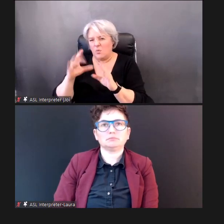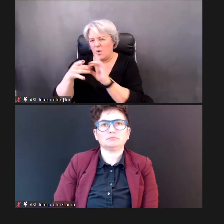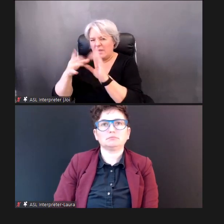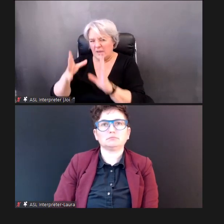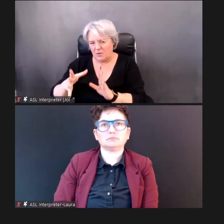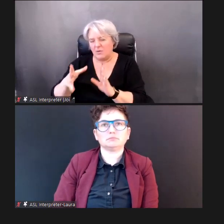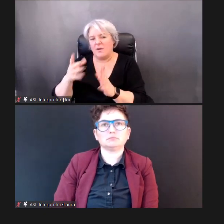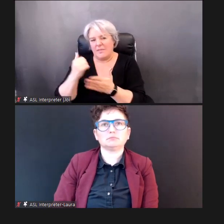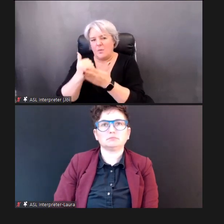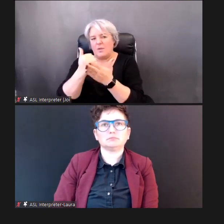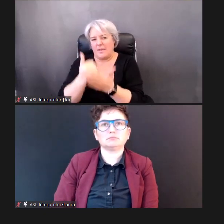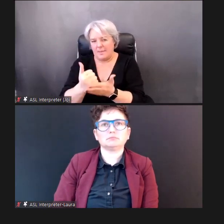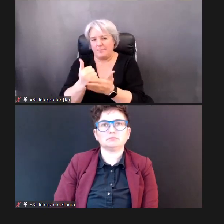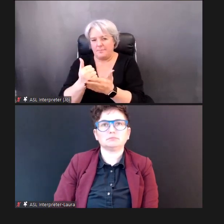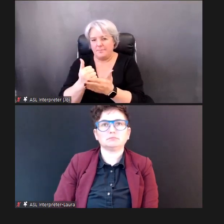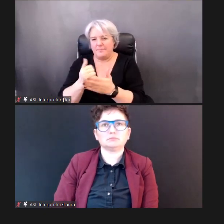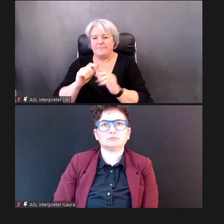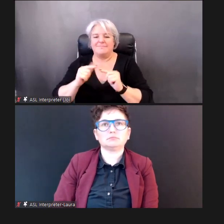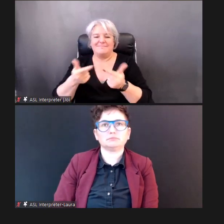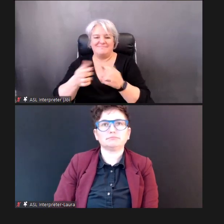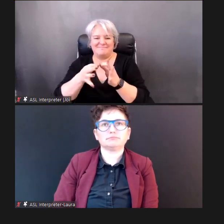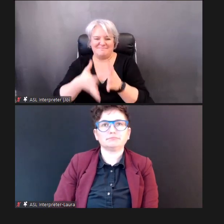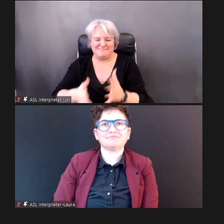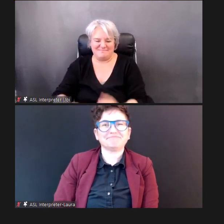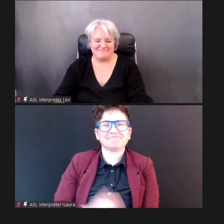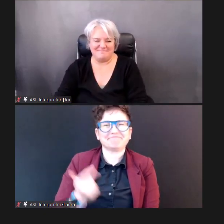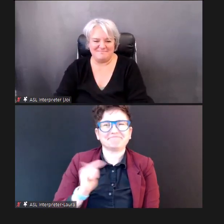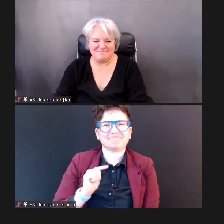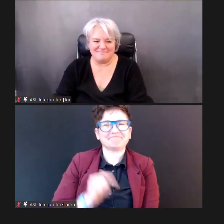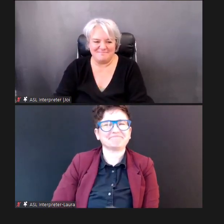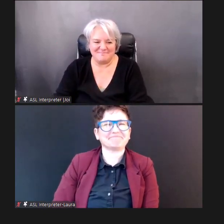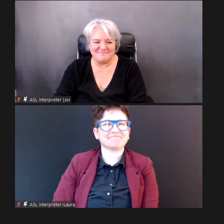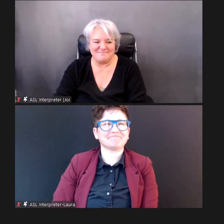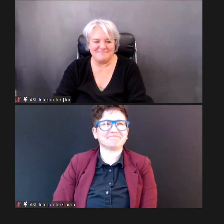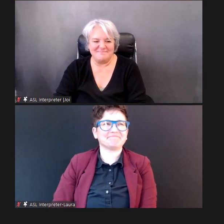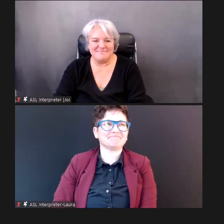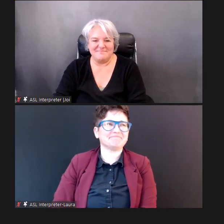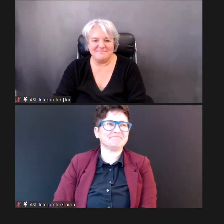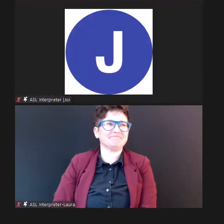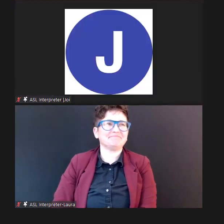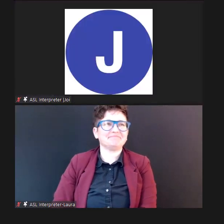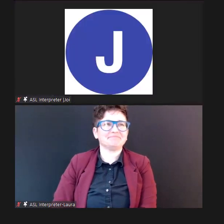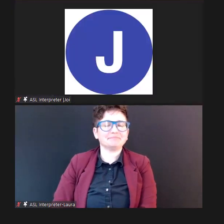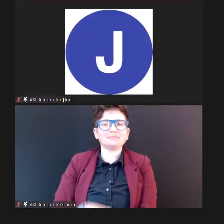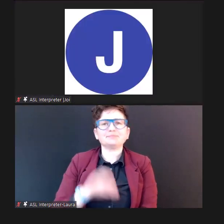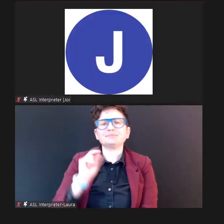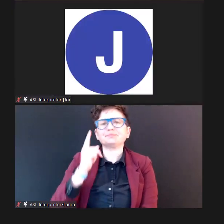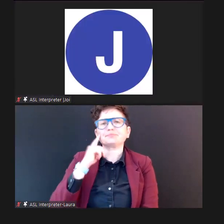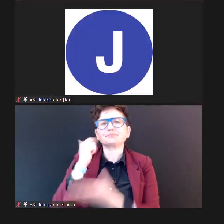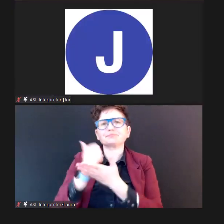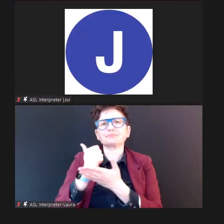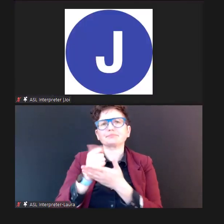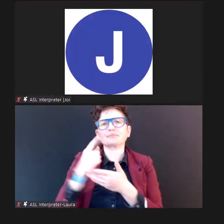and intervention coordinator so